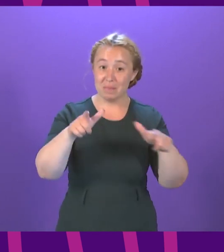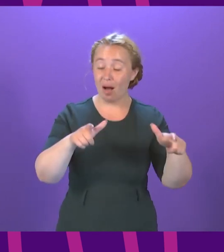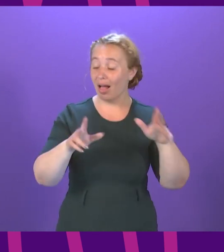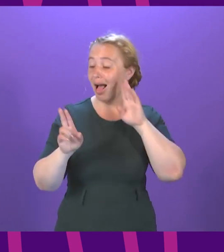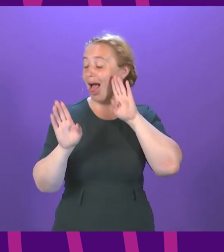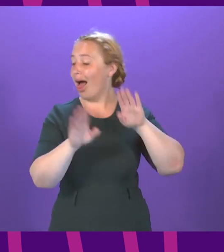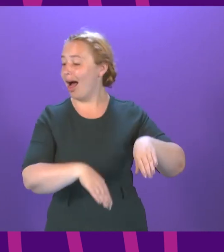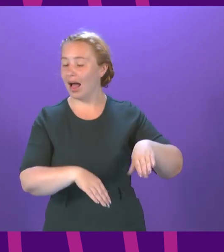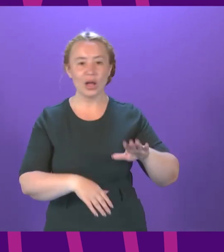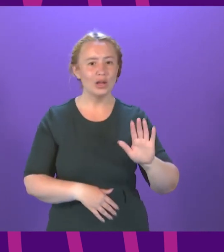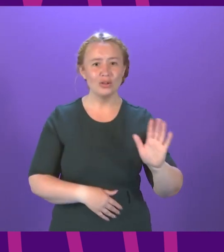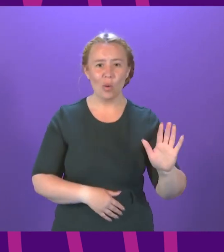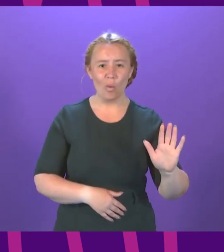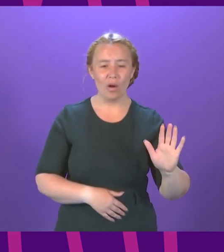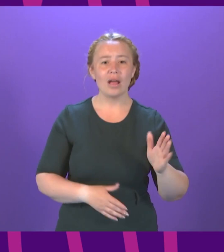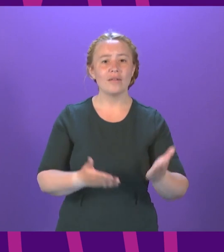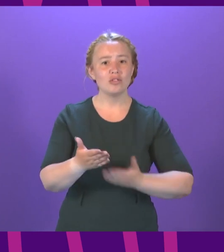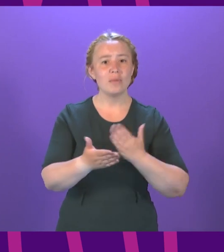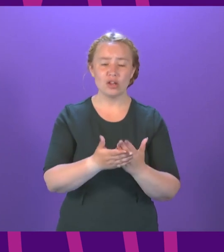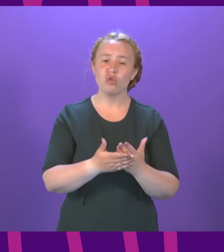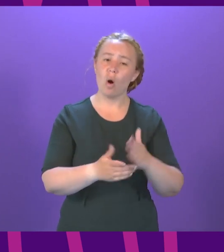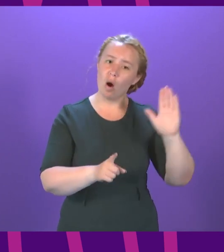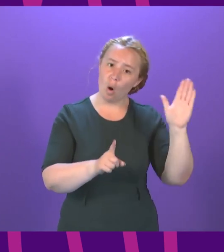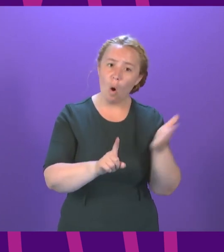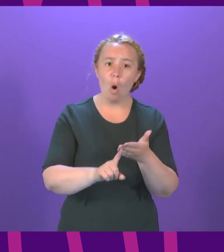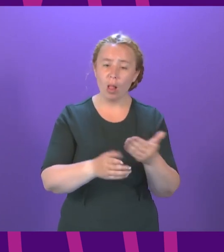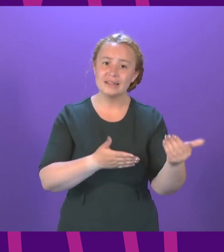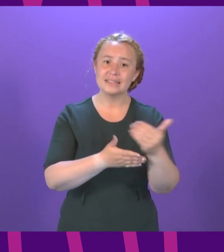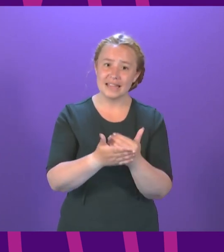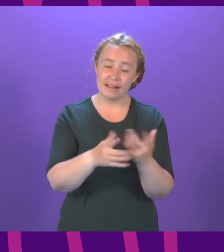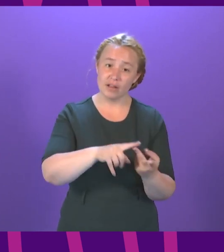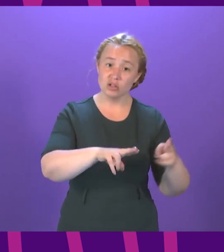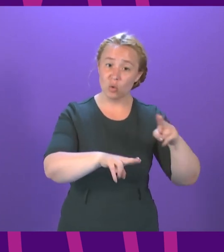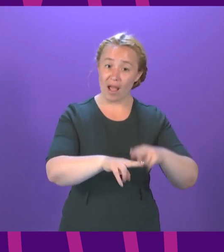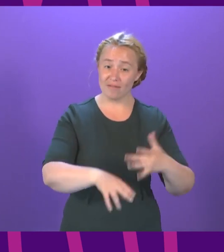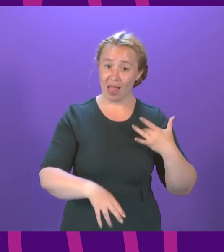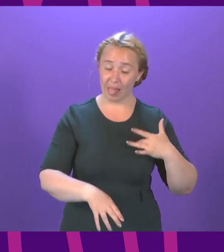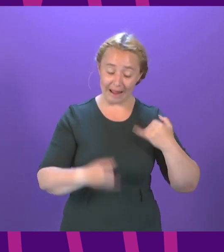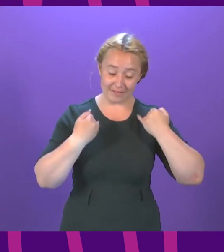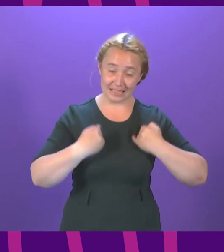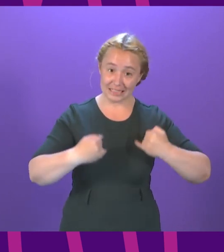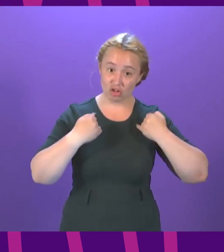can live freely while a minority—those who have particular health conditions or those who are receiving particular treatment—effectively have to continue